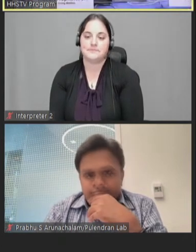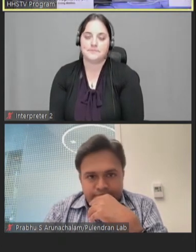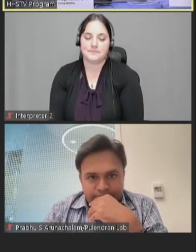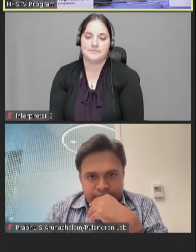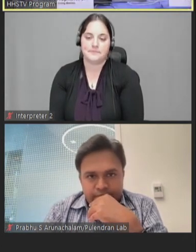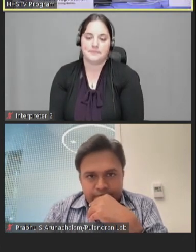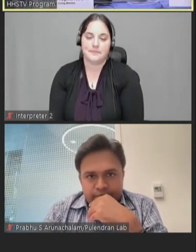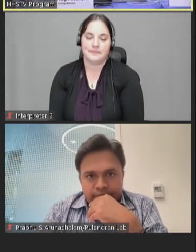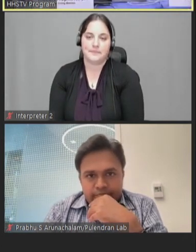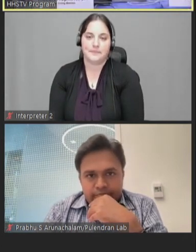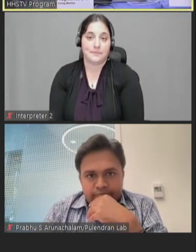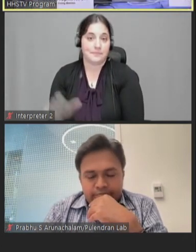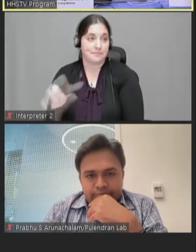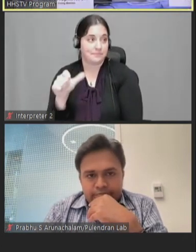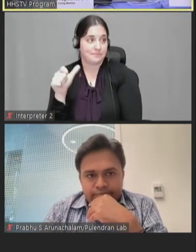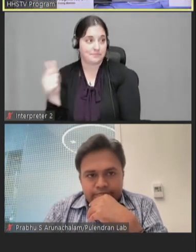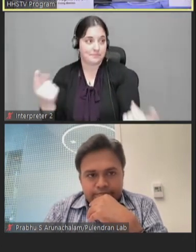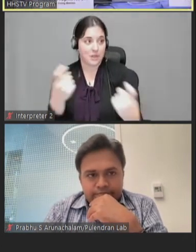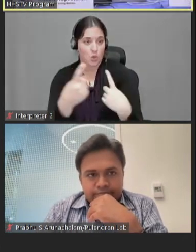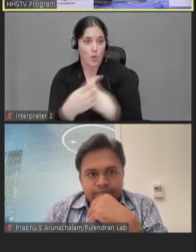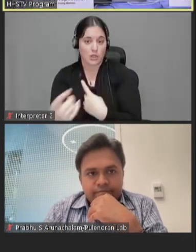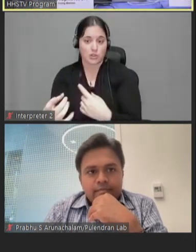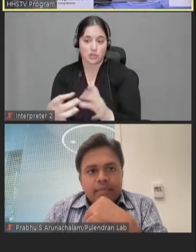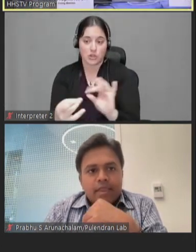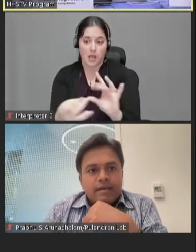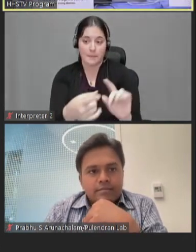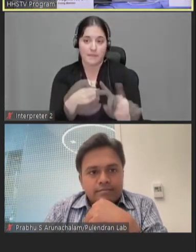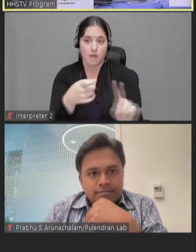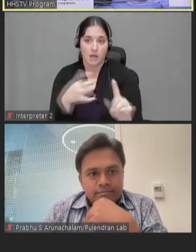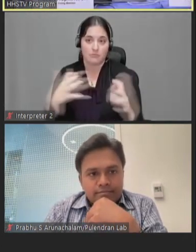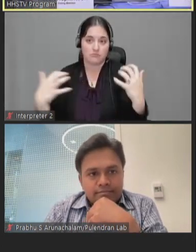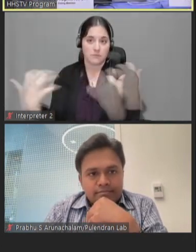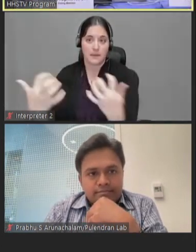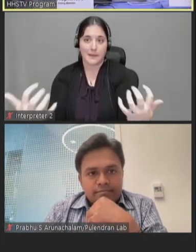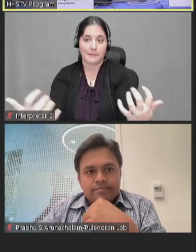Any other questions or comments from the committee members, either in the room or online?